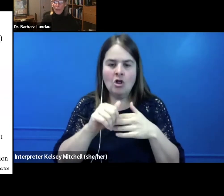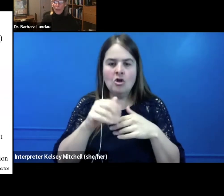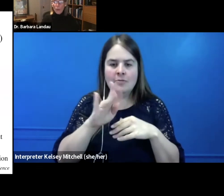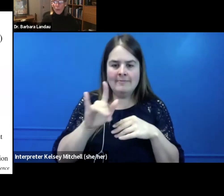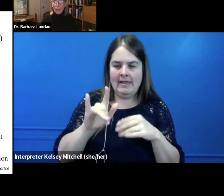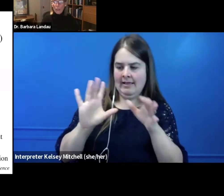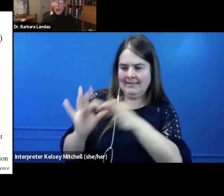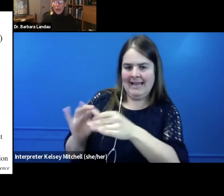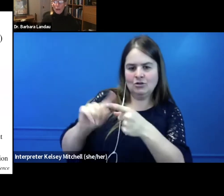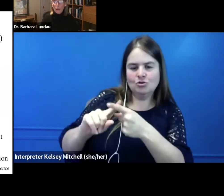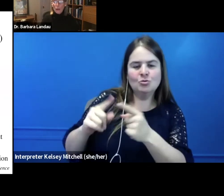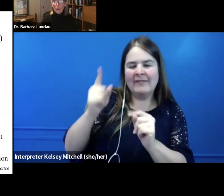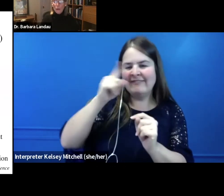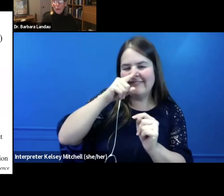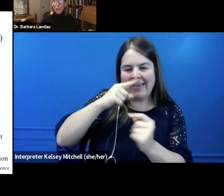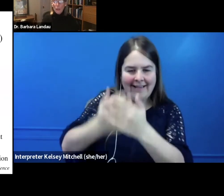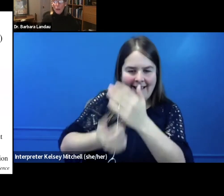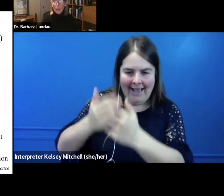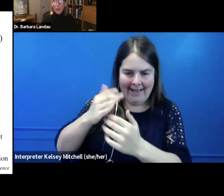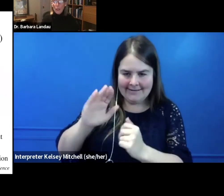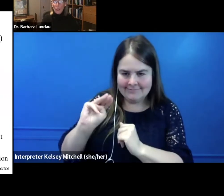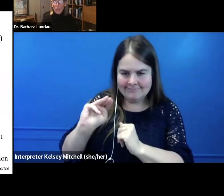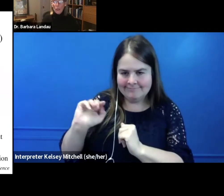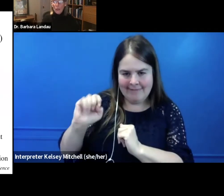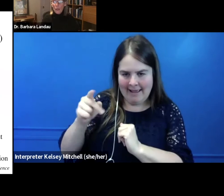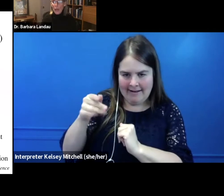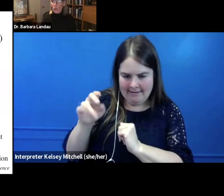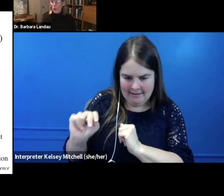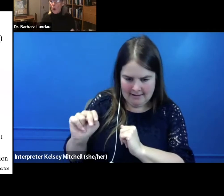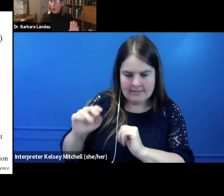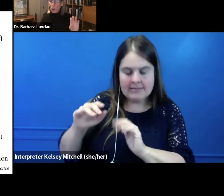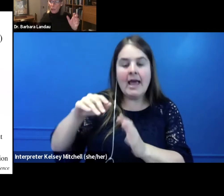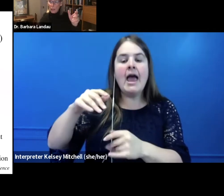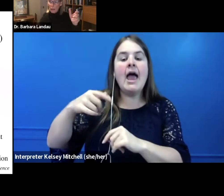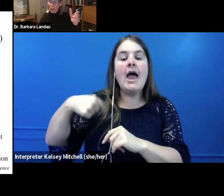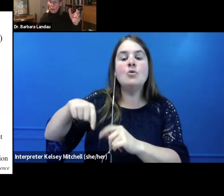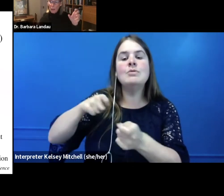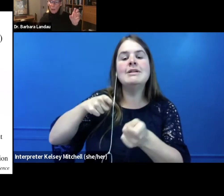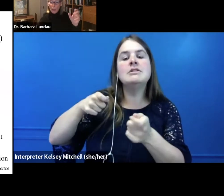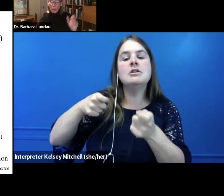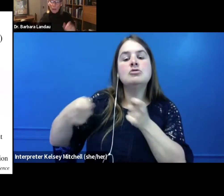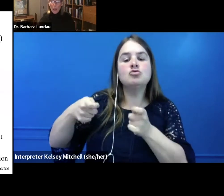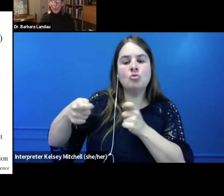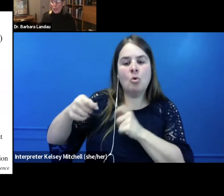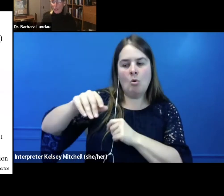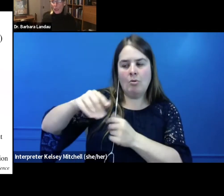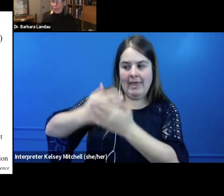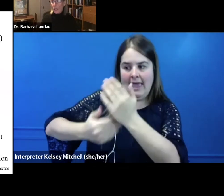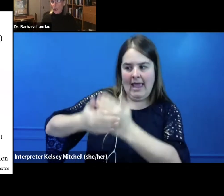and we dialed the orientation that the hand was holding